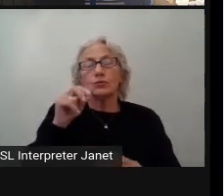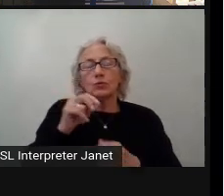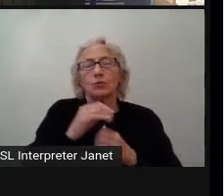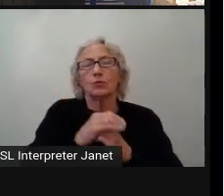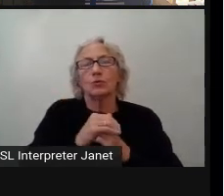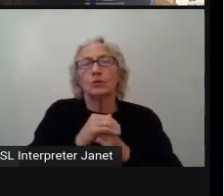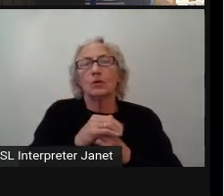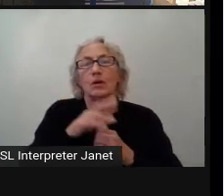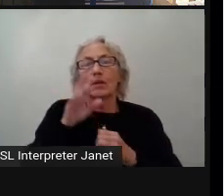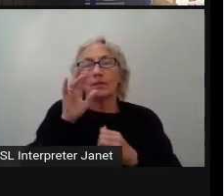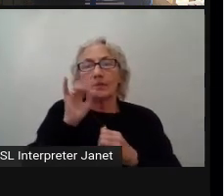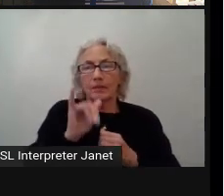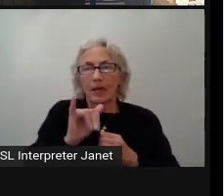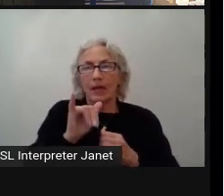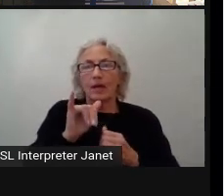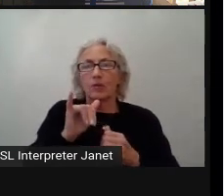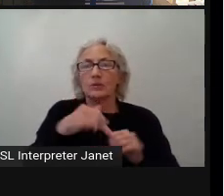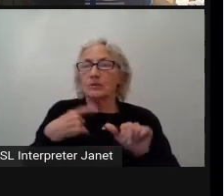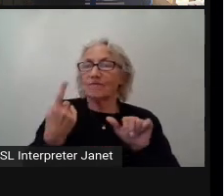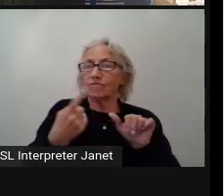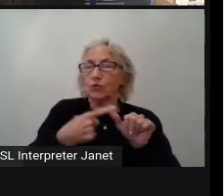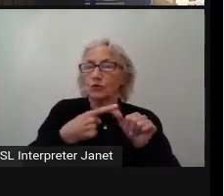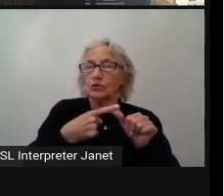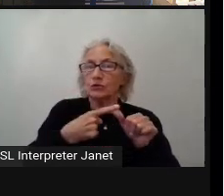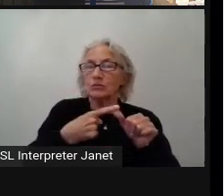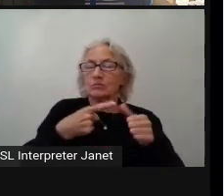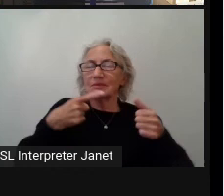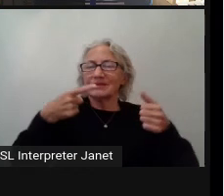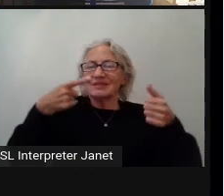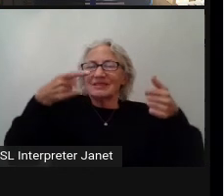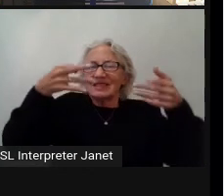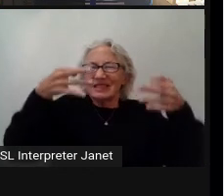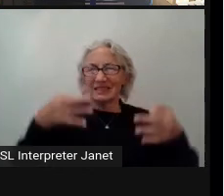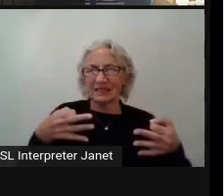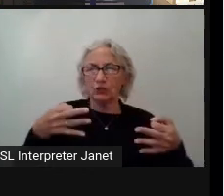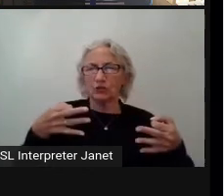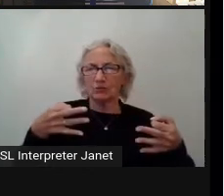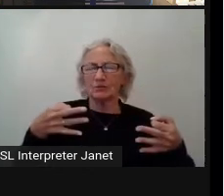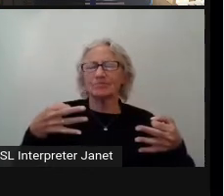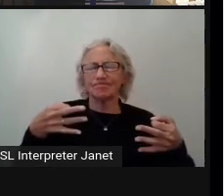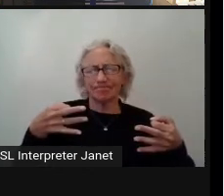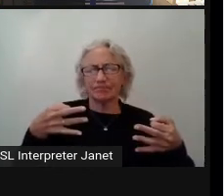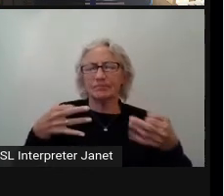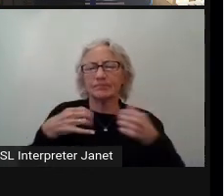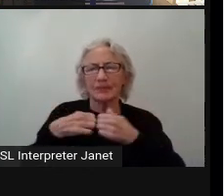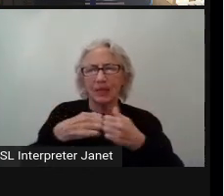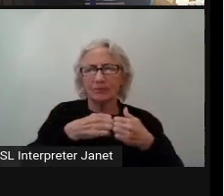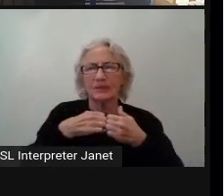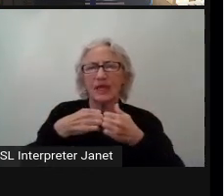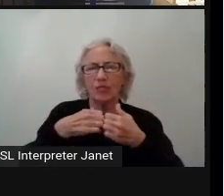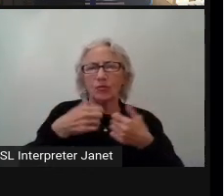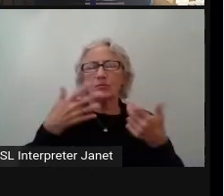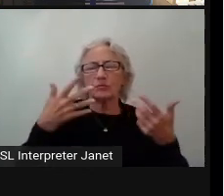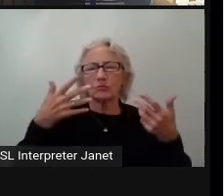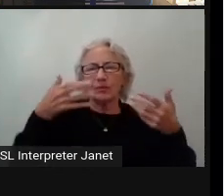That was the first decision. We worked through having just one theme for the back end